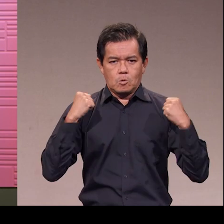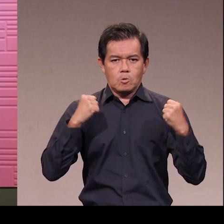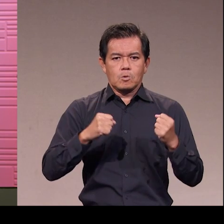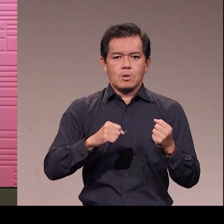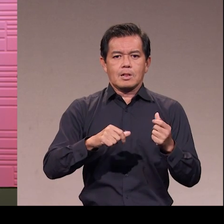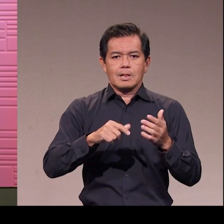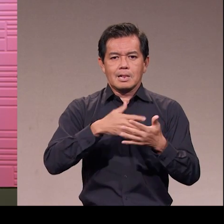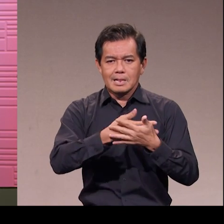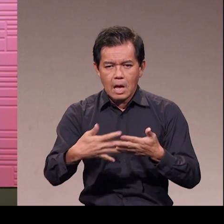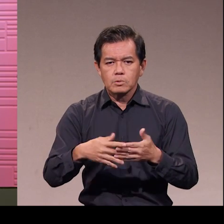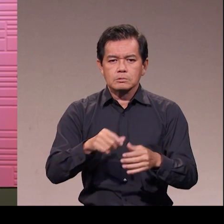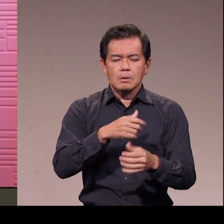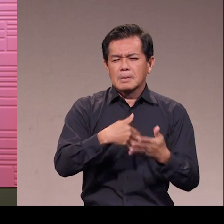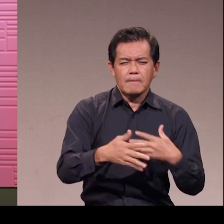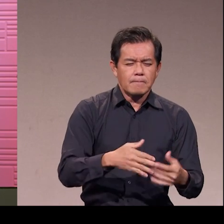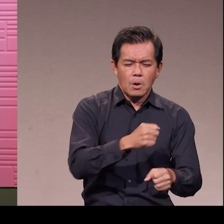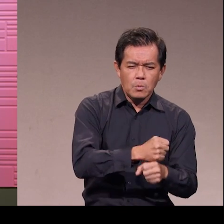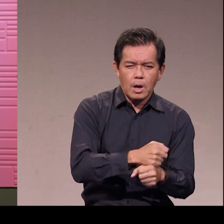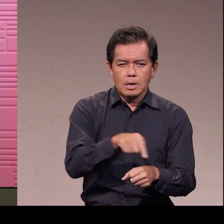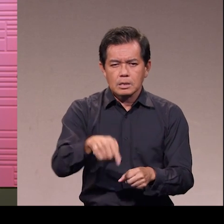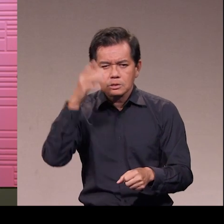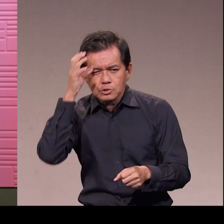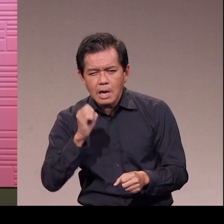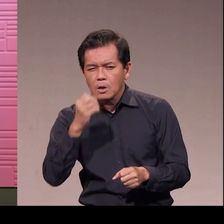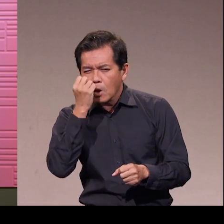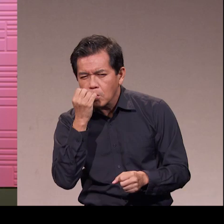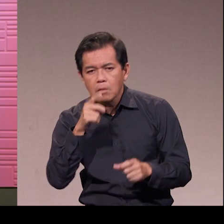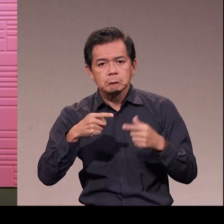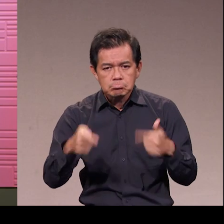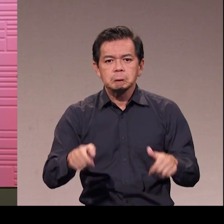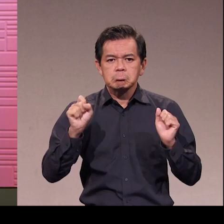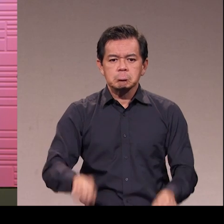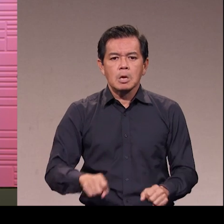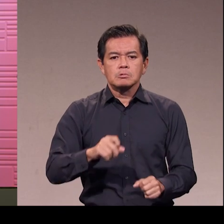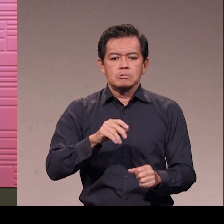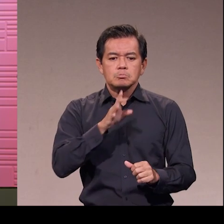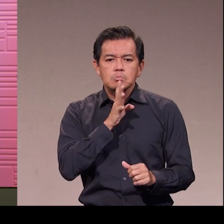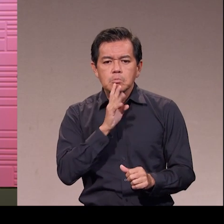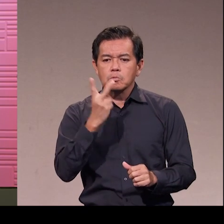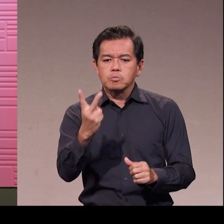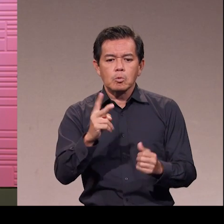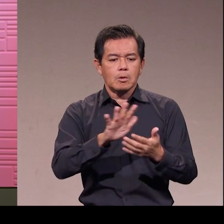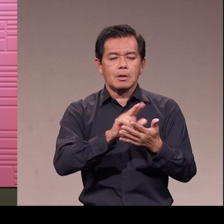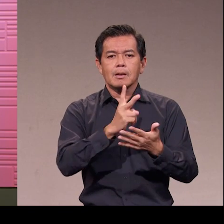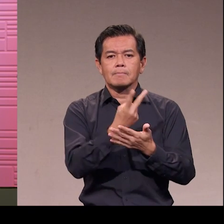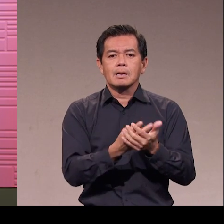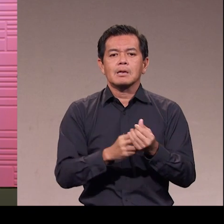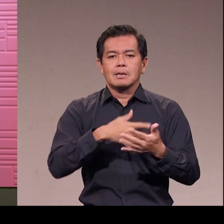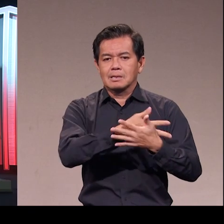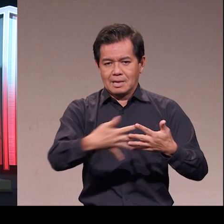they are effectively bilingual and can do well. Among those who performed at